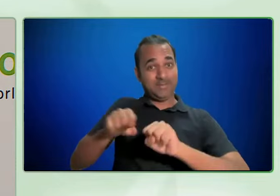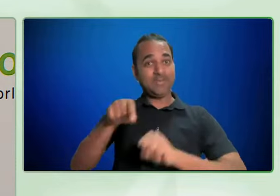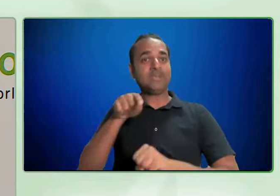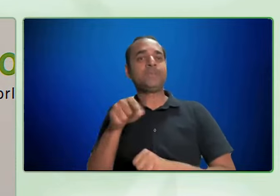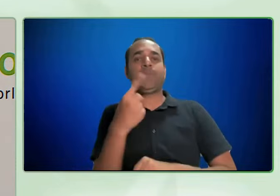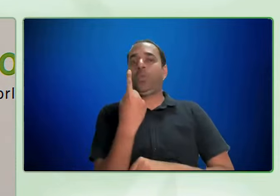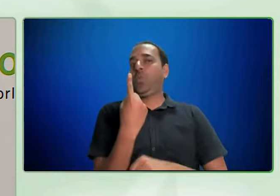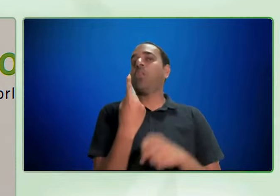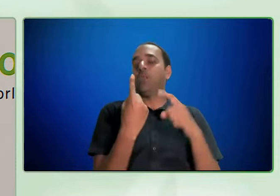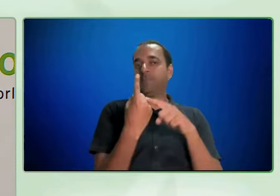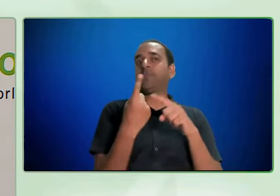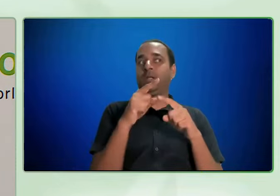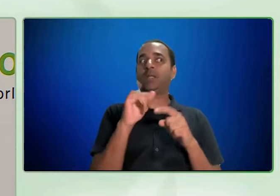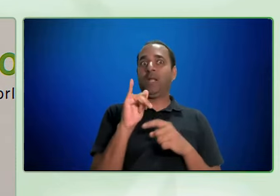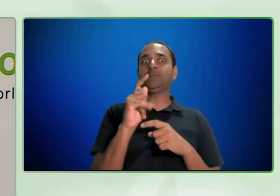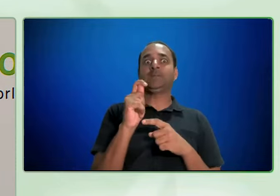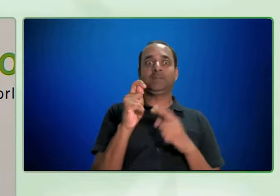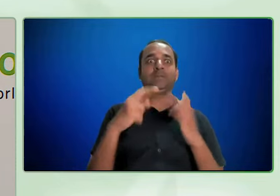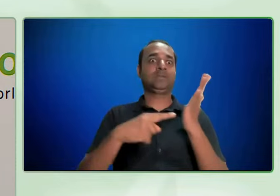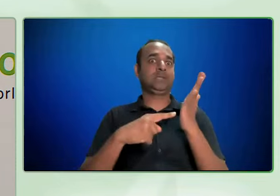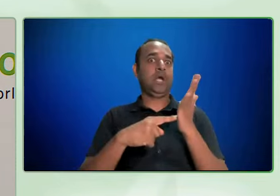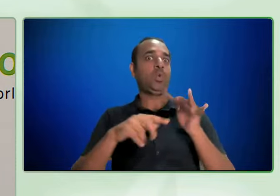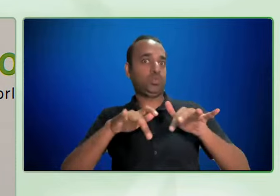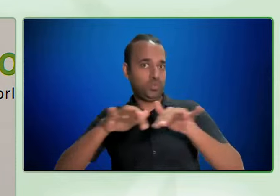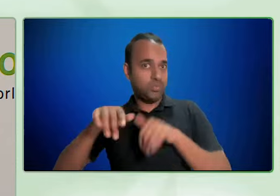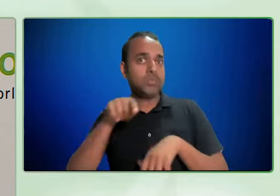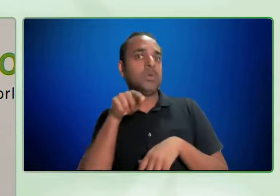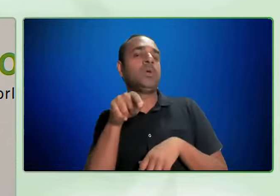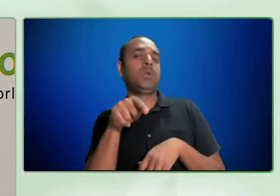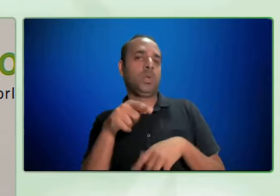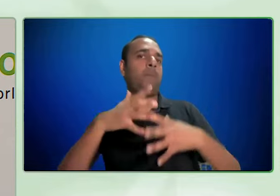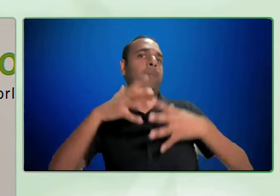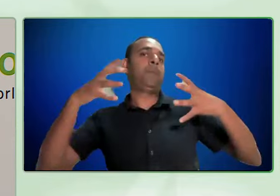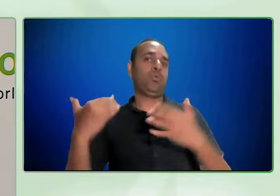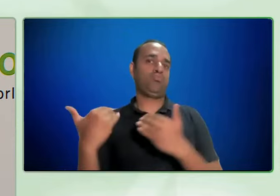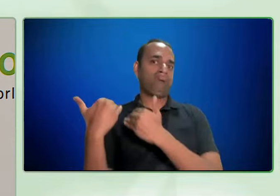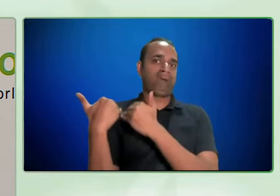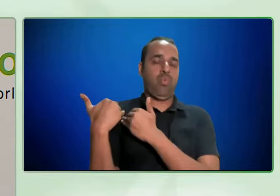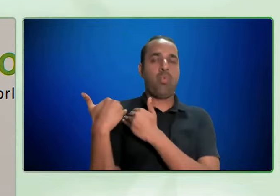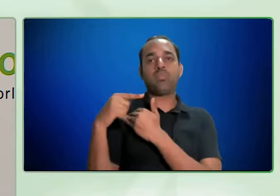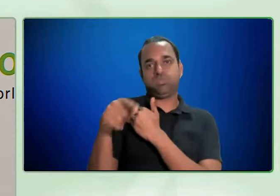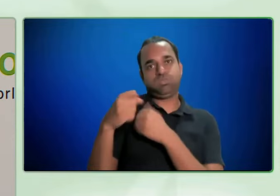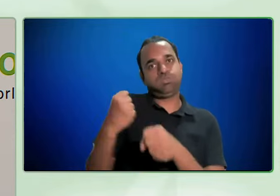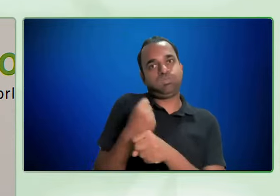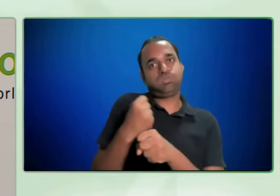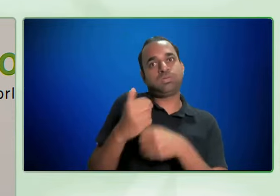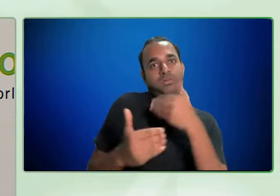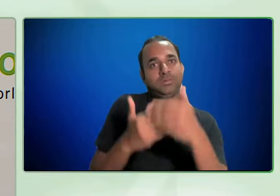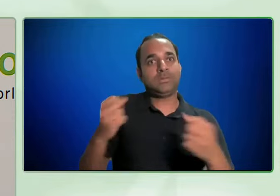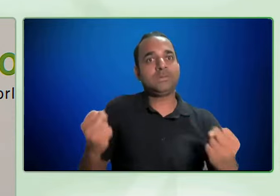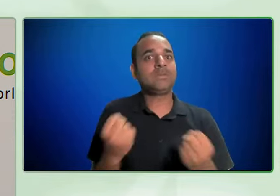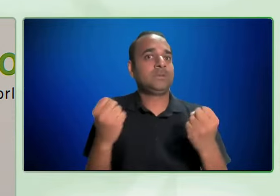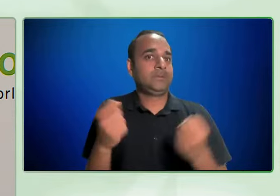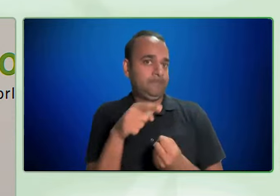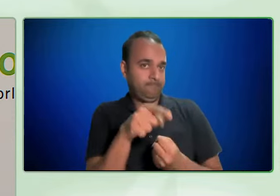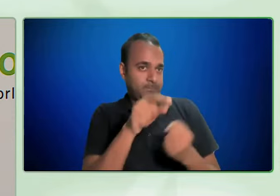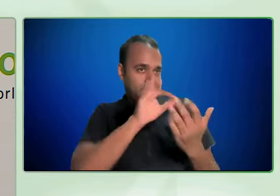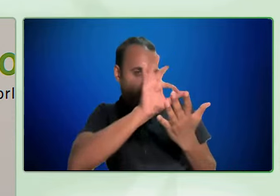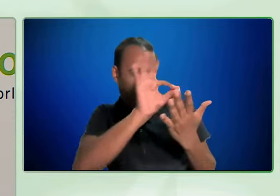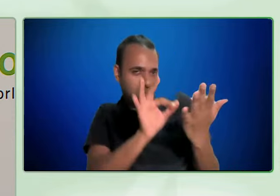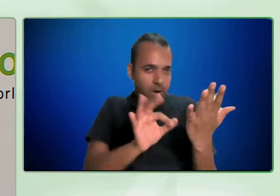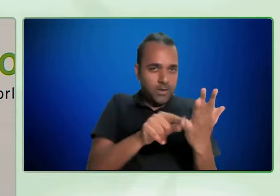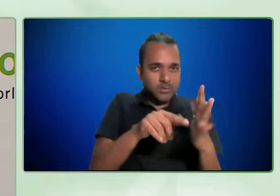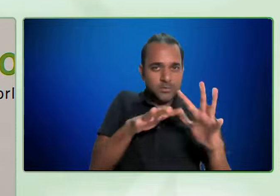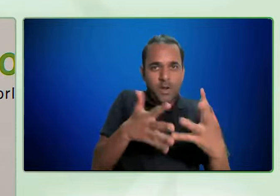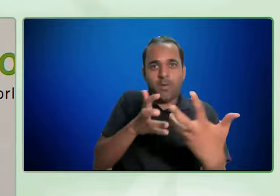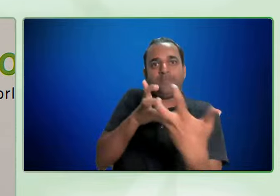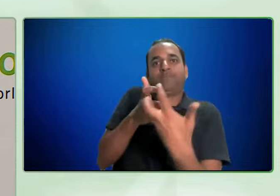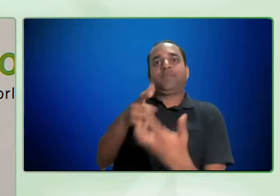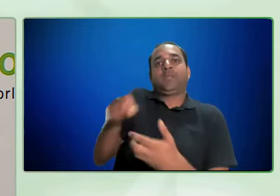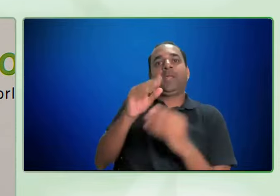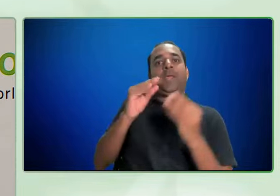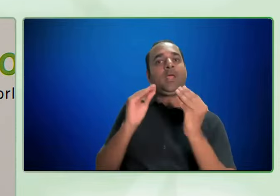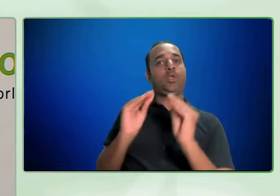bring it into curriculum and the third aspect is negotiating with accreditation bodies,